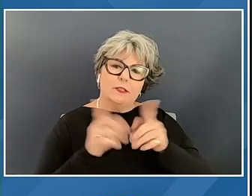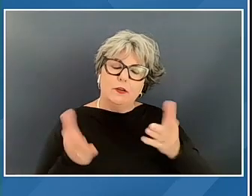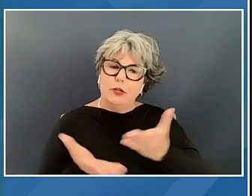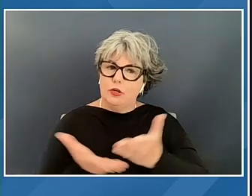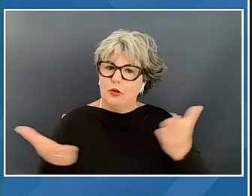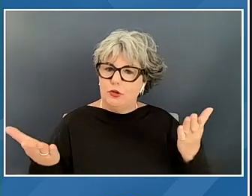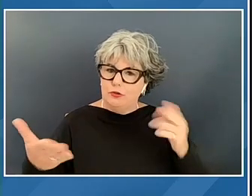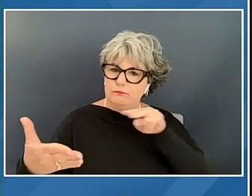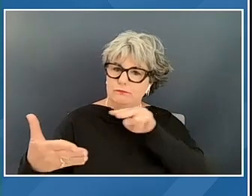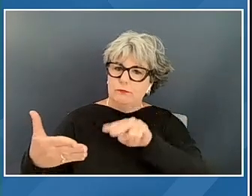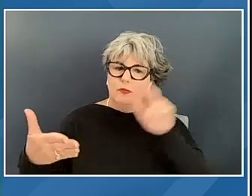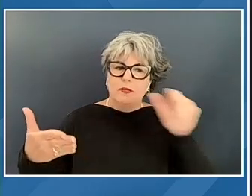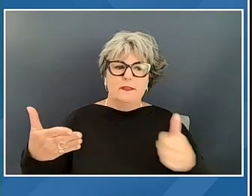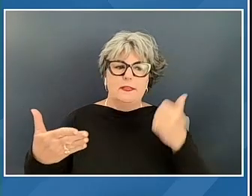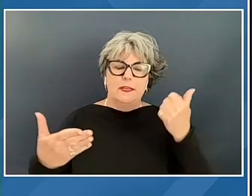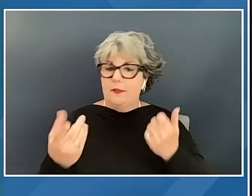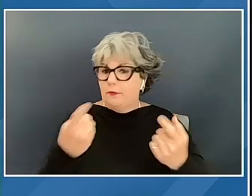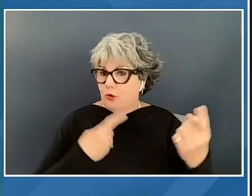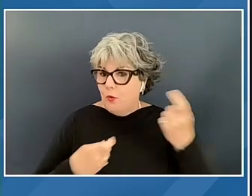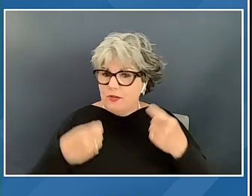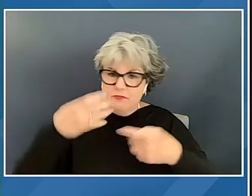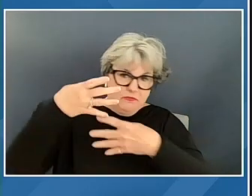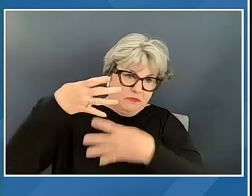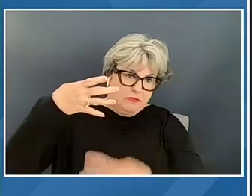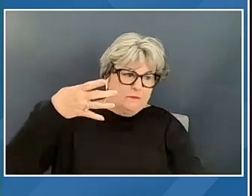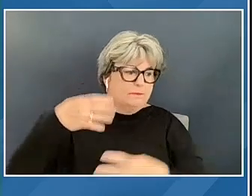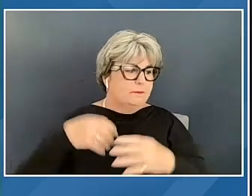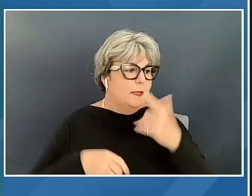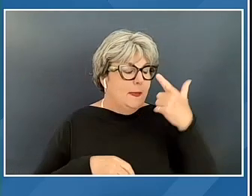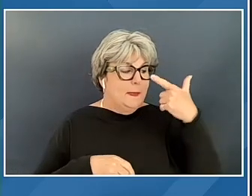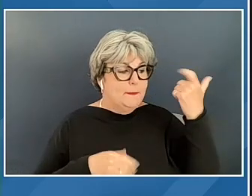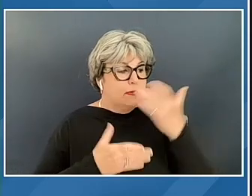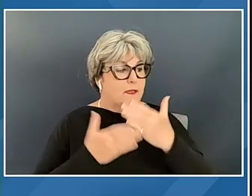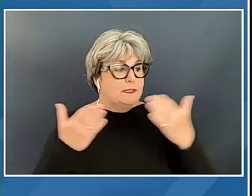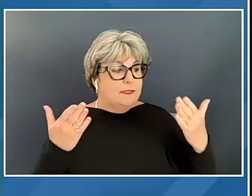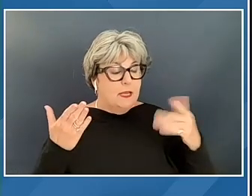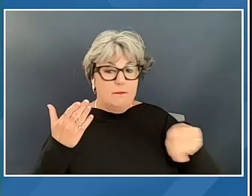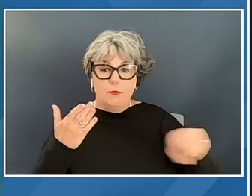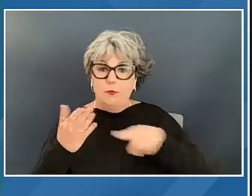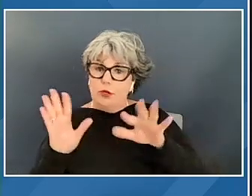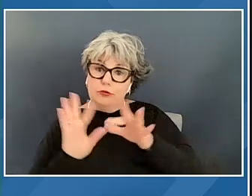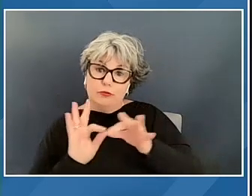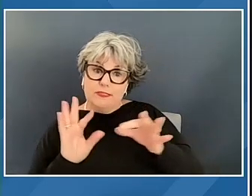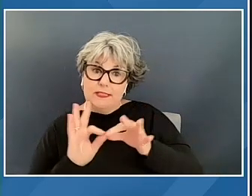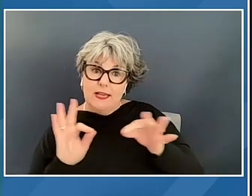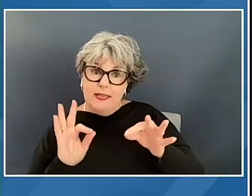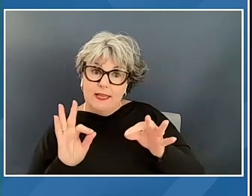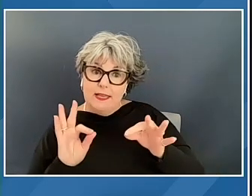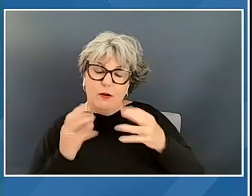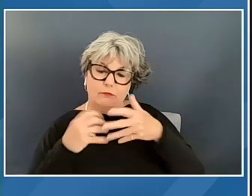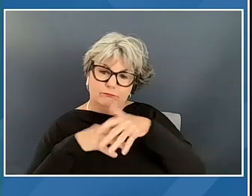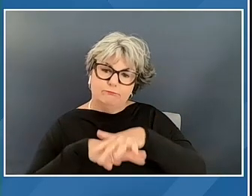other questions because some of what you're saying is interwoven with the age